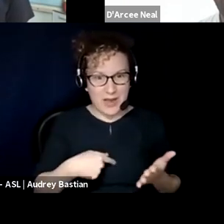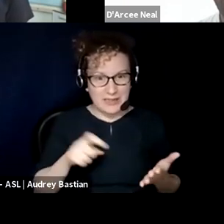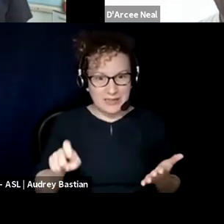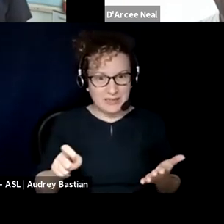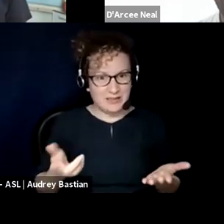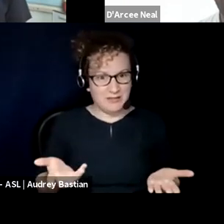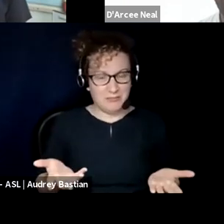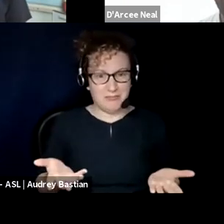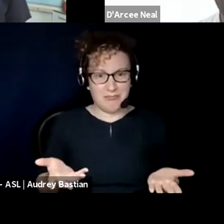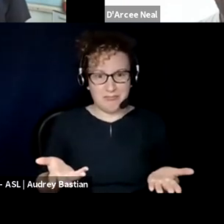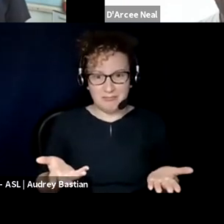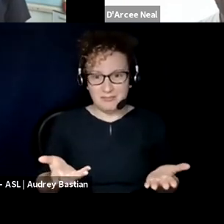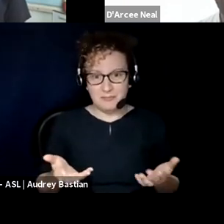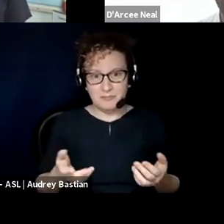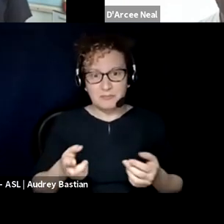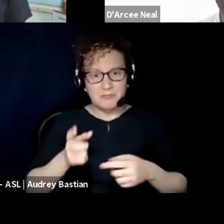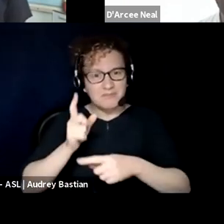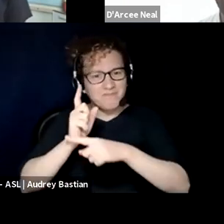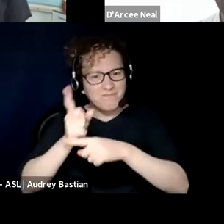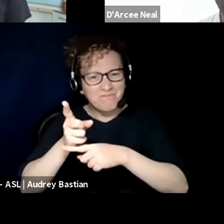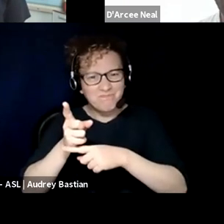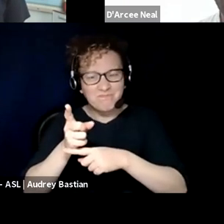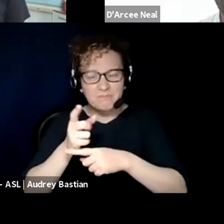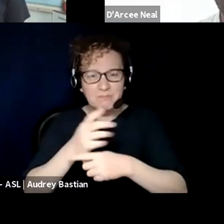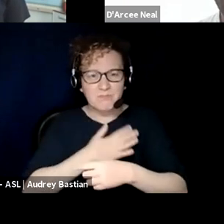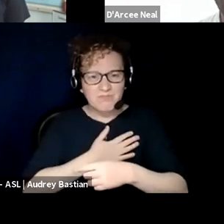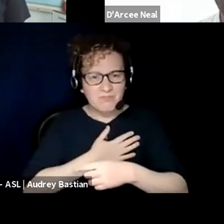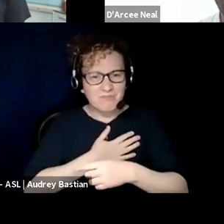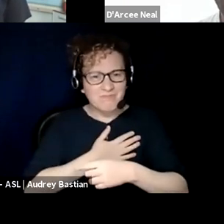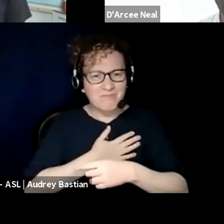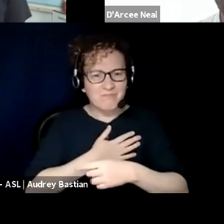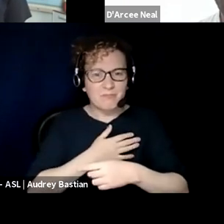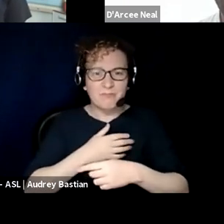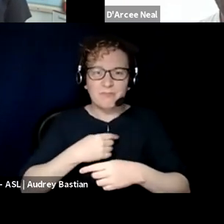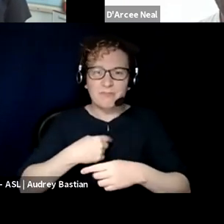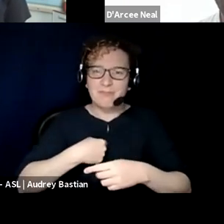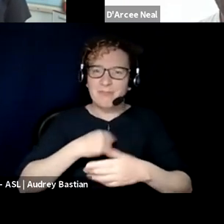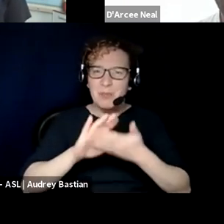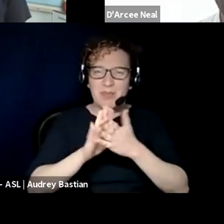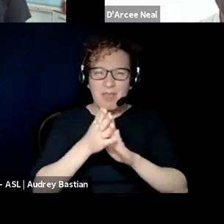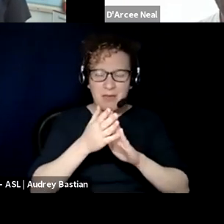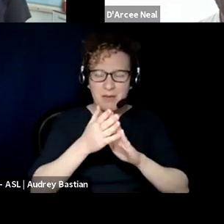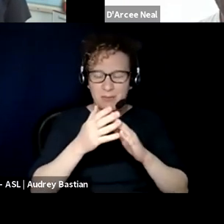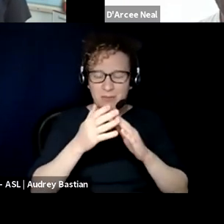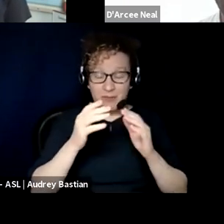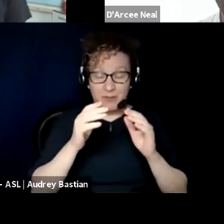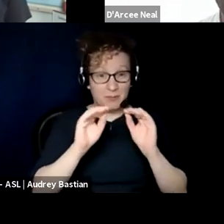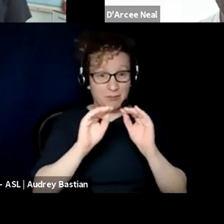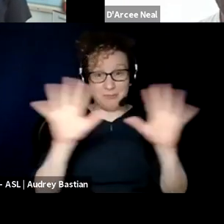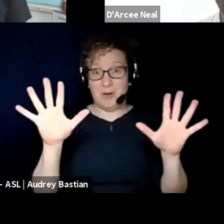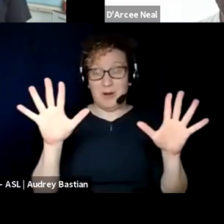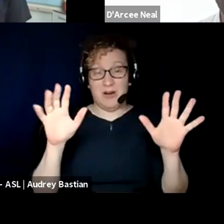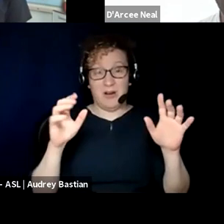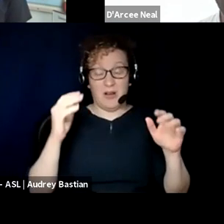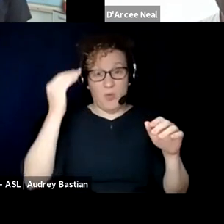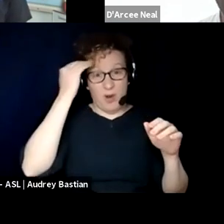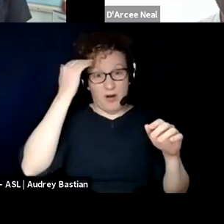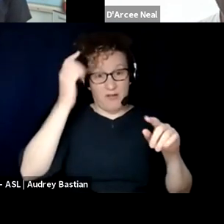And it was a moment where I particularly became very aware of my different identities because